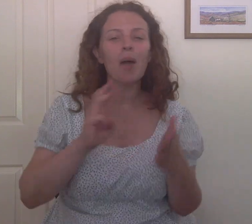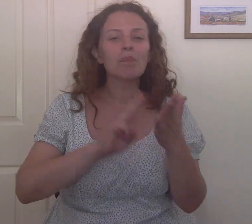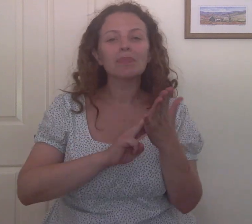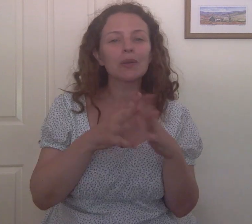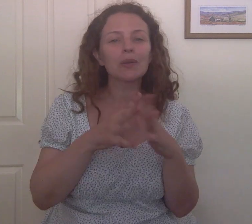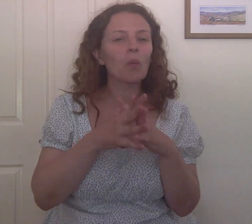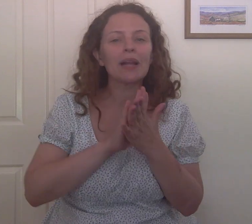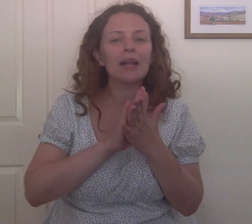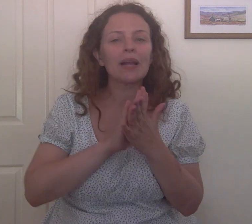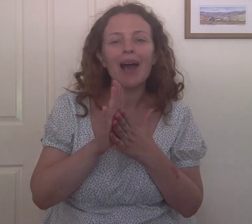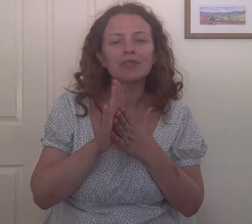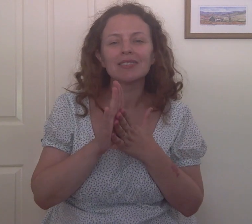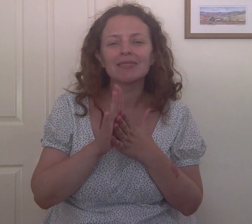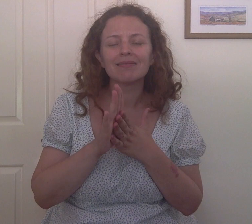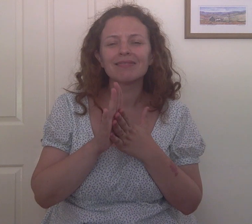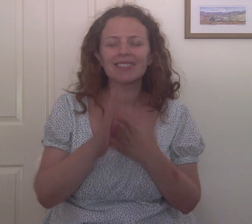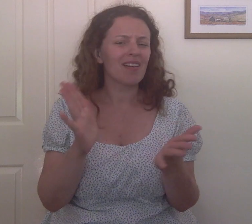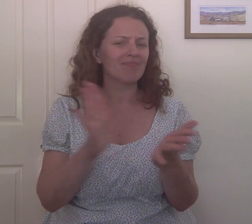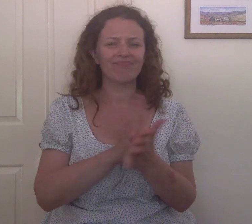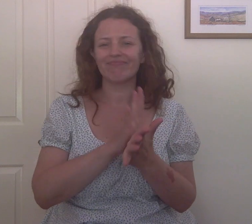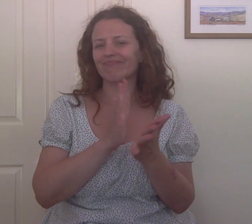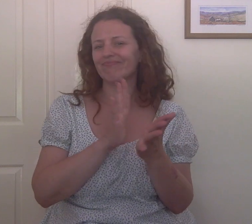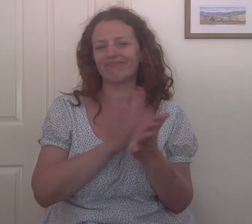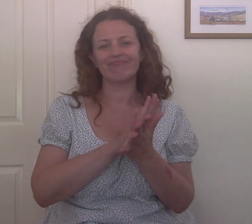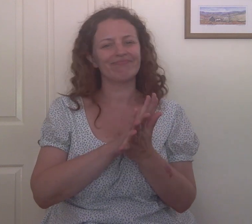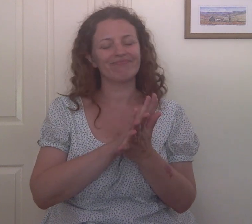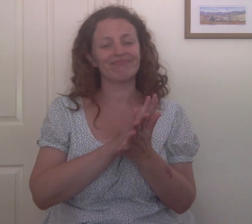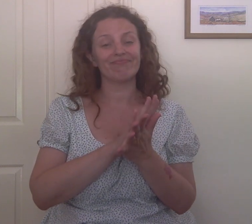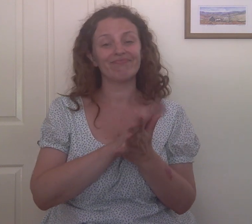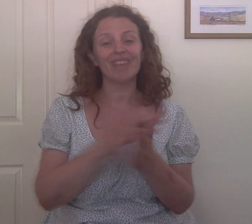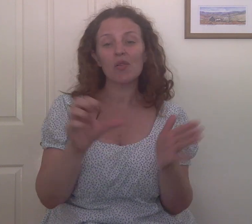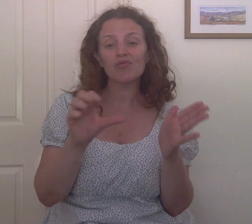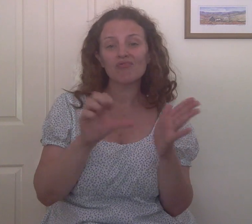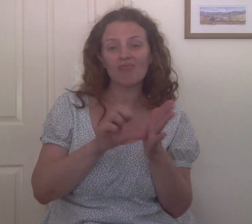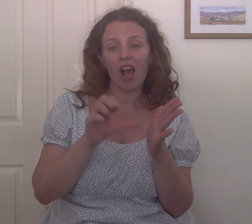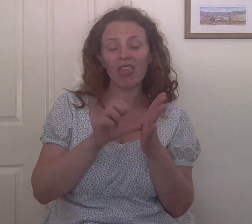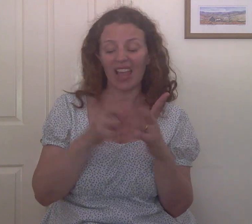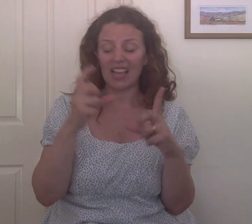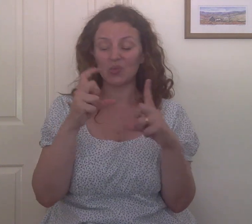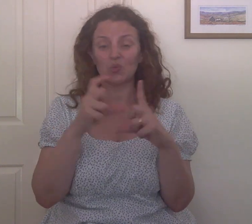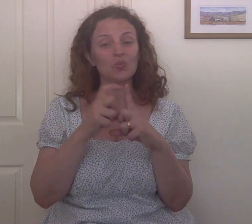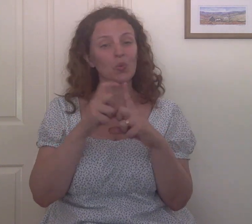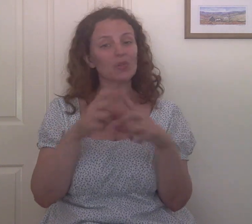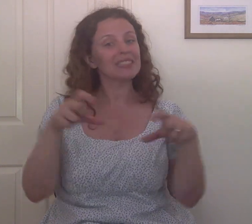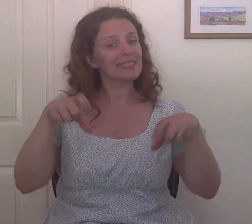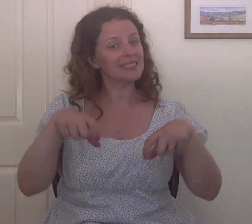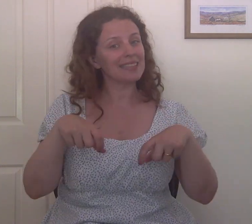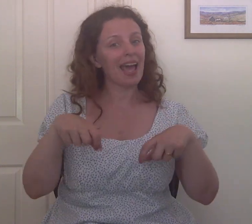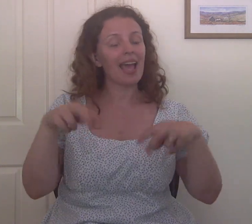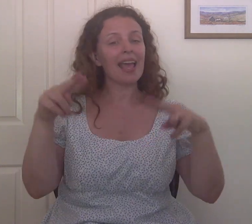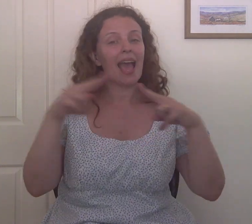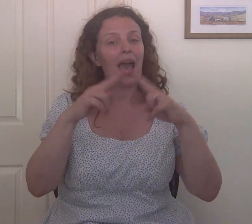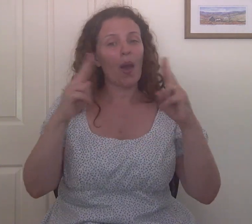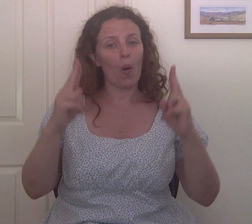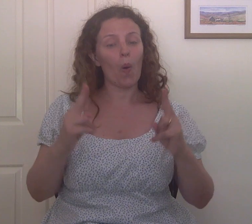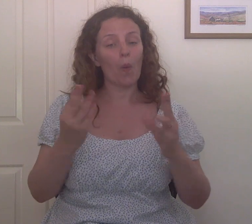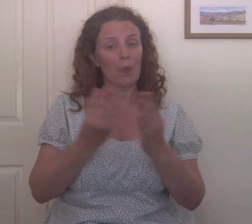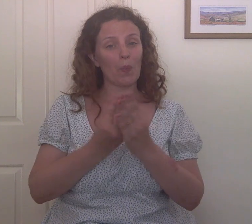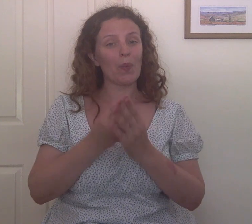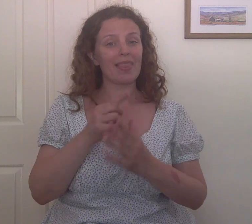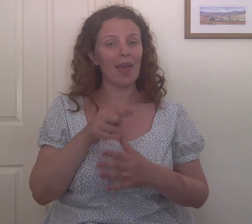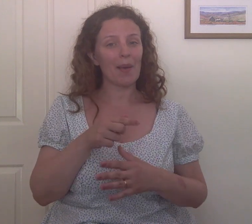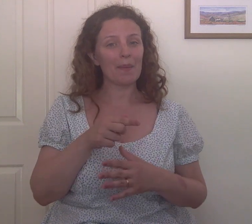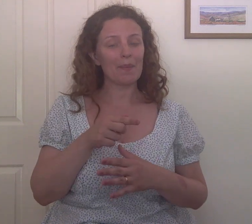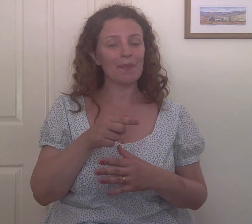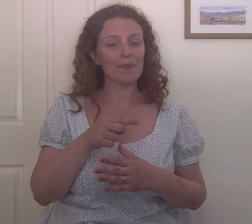Mr Woodhouse was not happy, he'd rather his daughter stay at home with him.